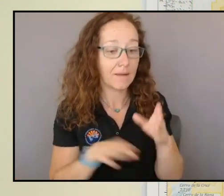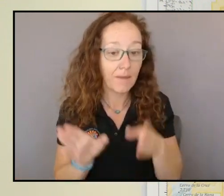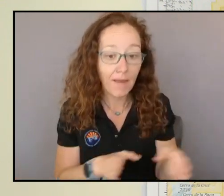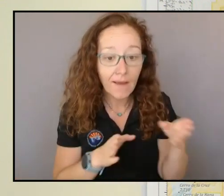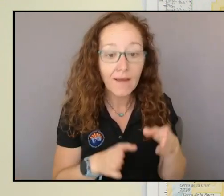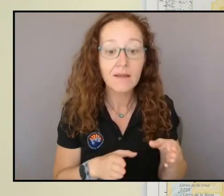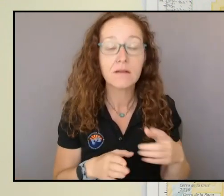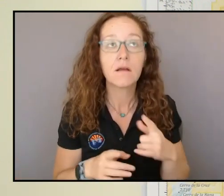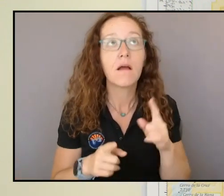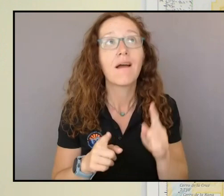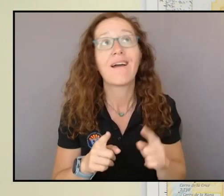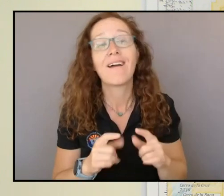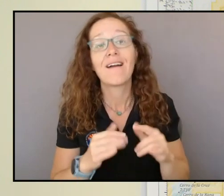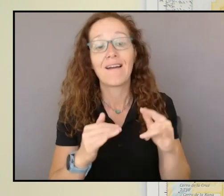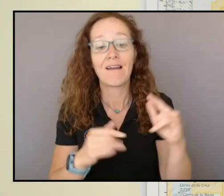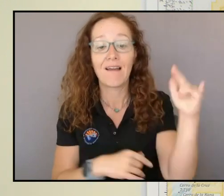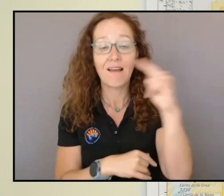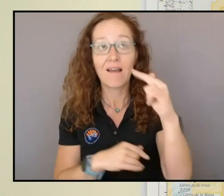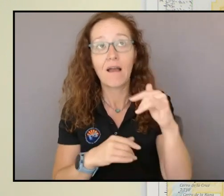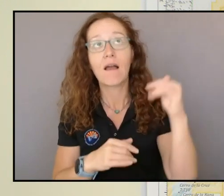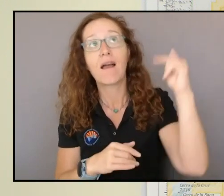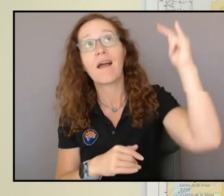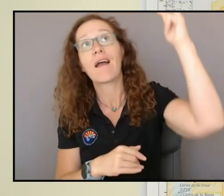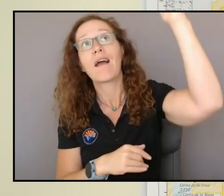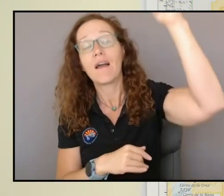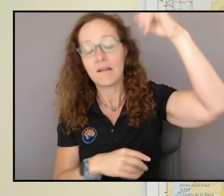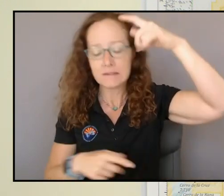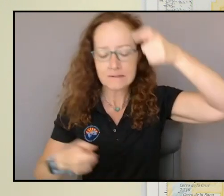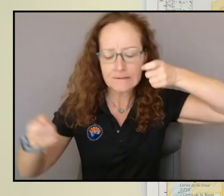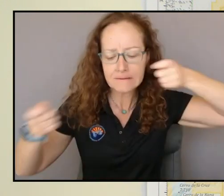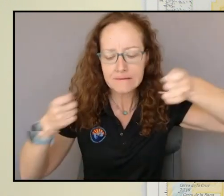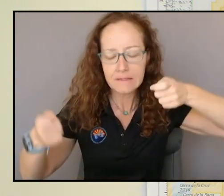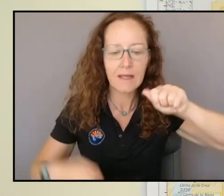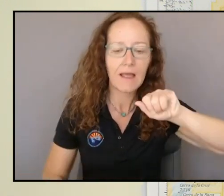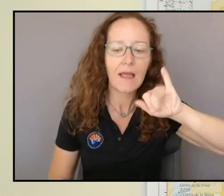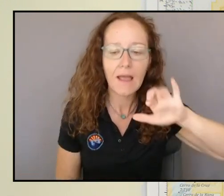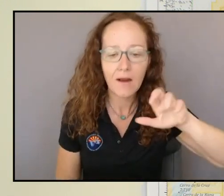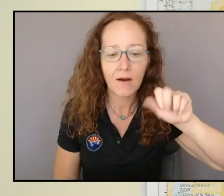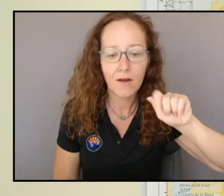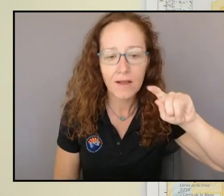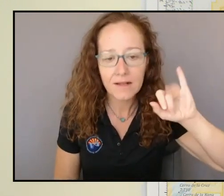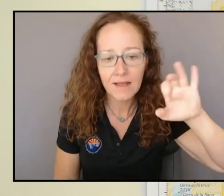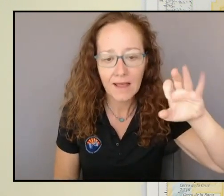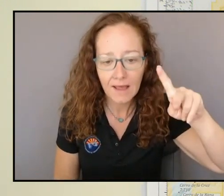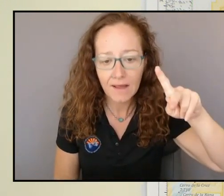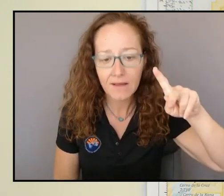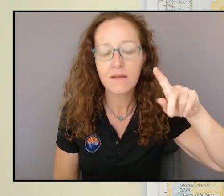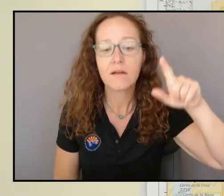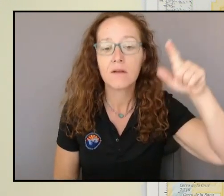the lead plane pilots, the ones that fly in front of the big air tankers, we briefed them early and we kept